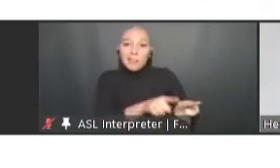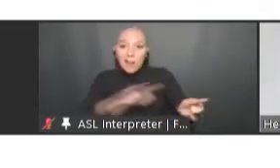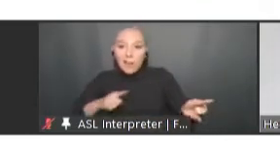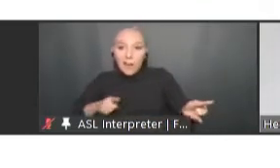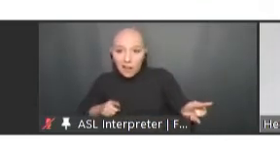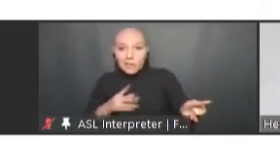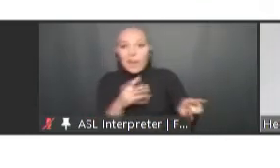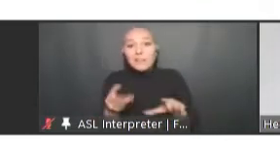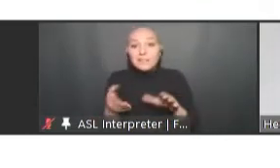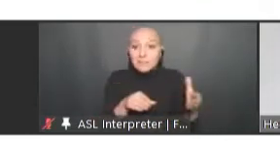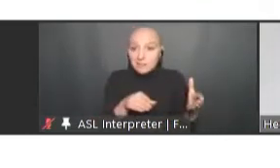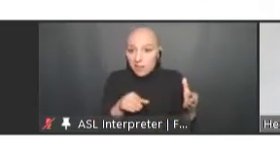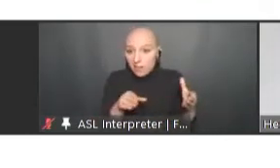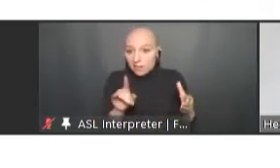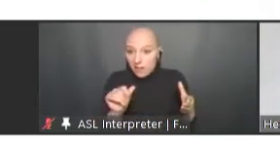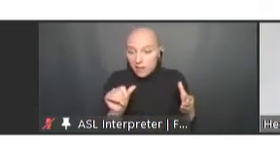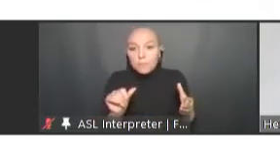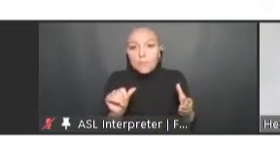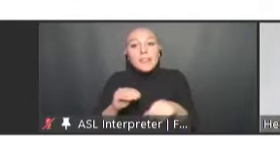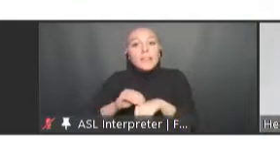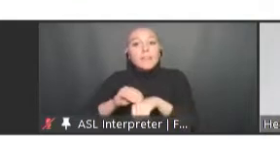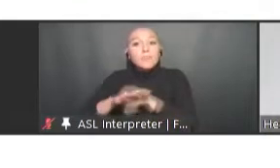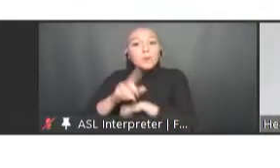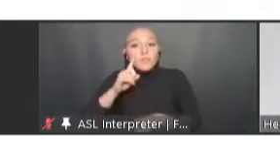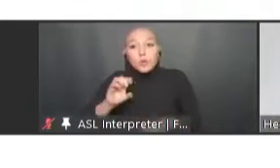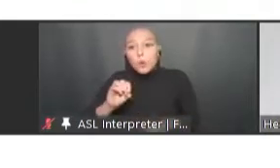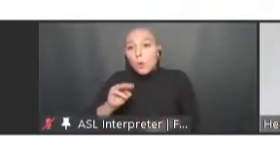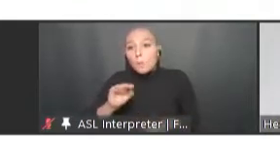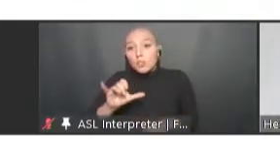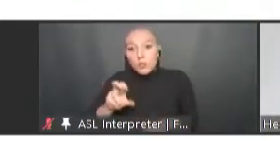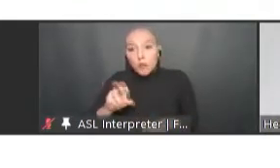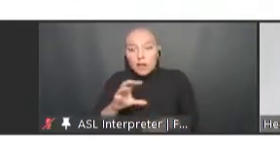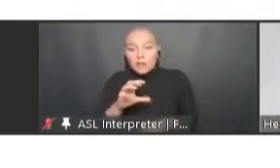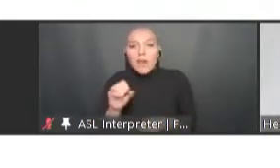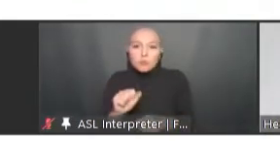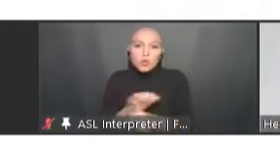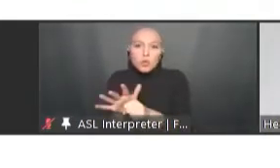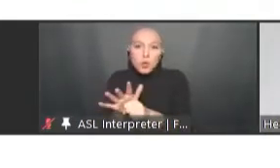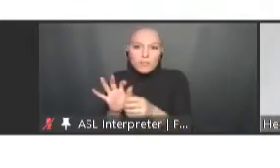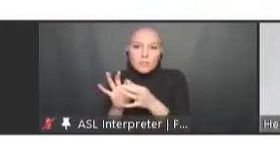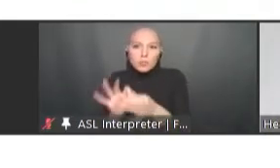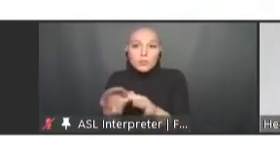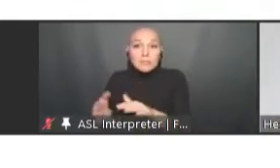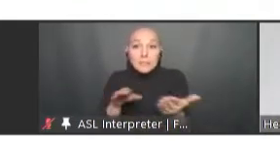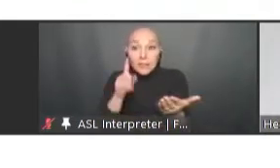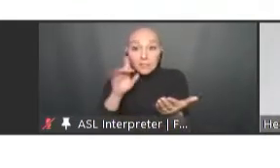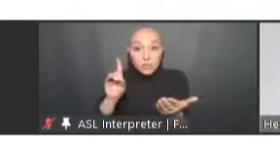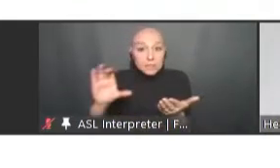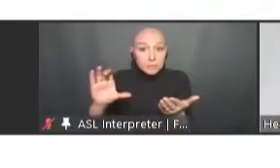of Omicron and COVID-19 associated deaths by vaccination in December could not be evaluated.